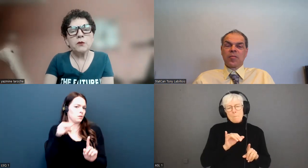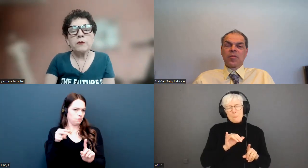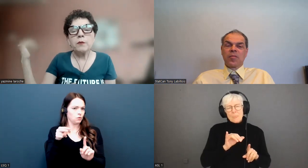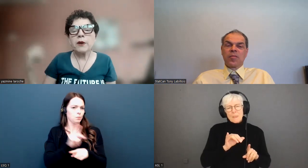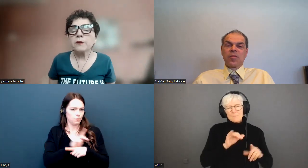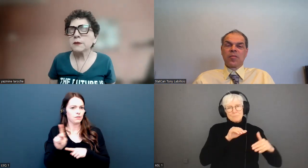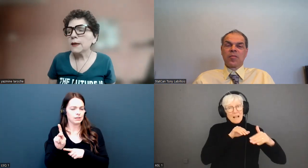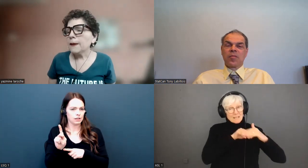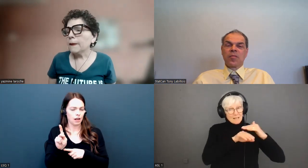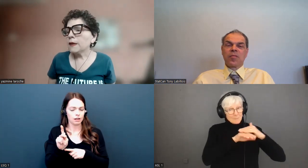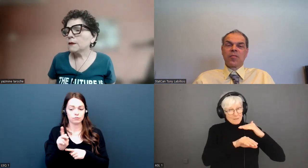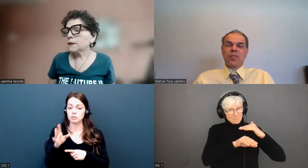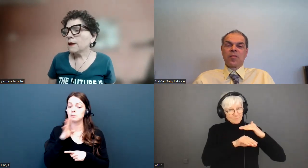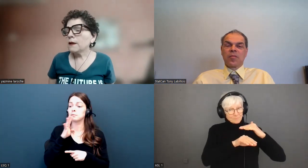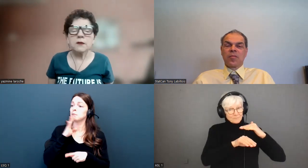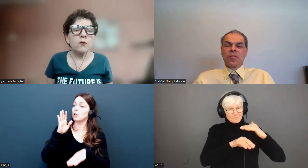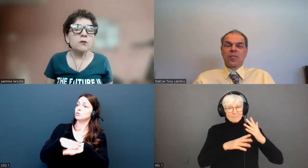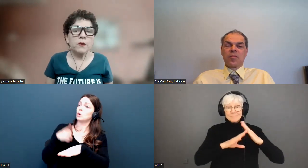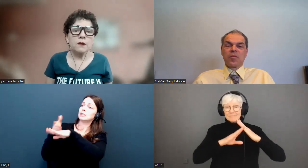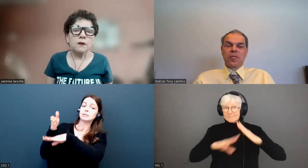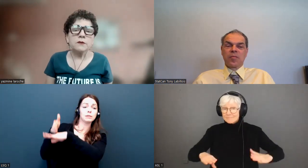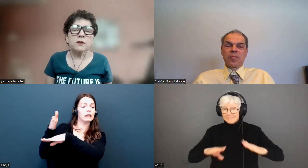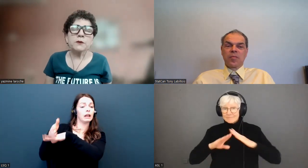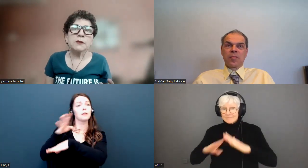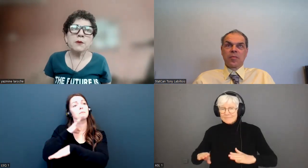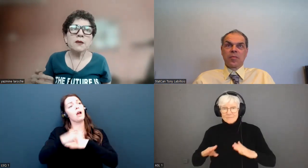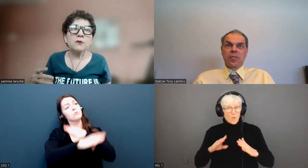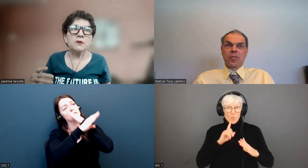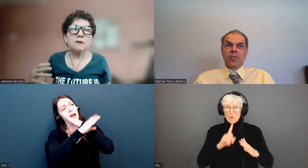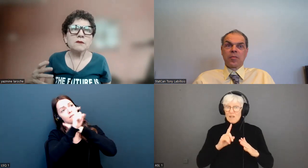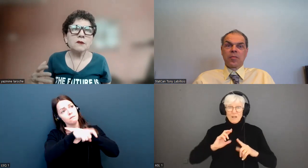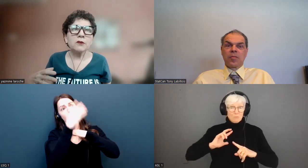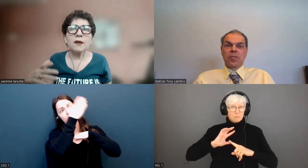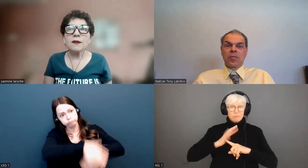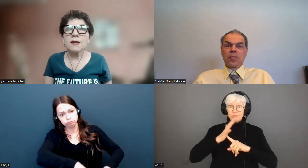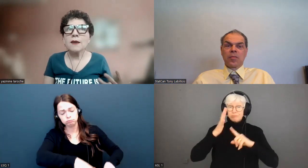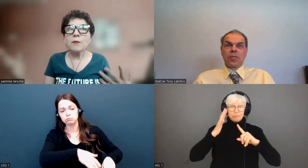removing barriers is uh it's a growth field so for somebody who's looking thinking about